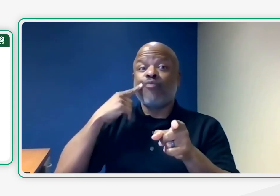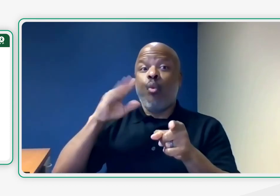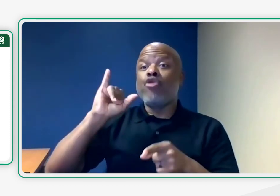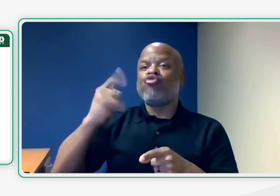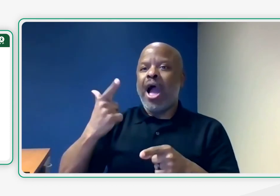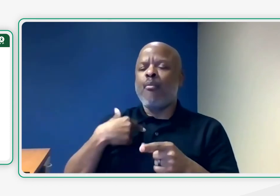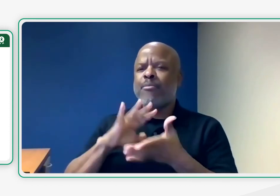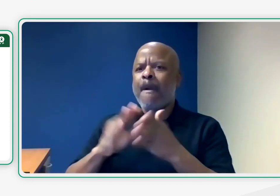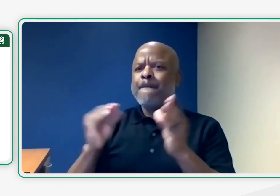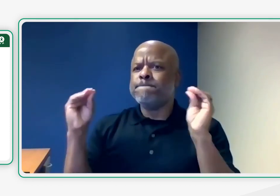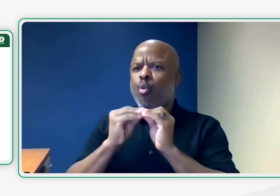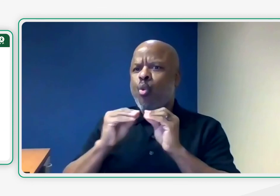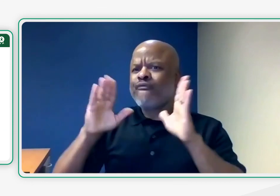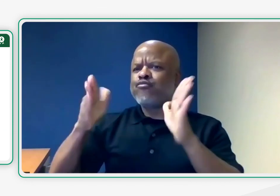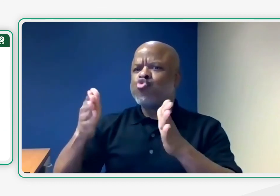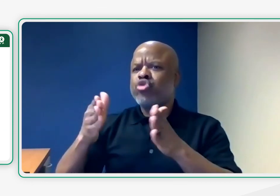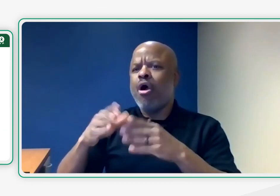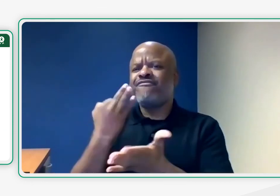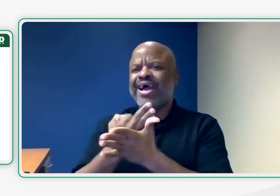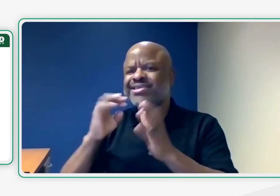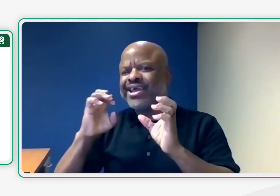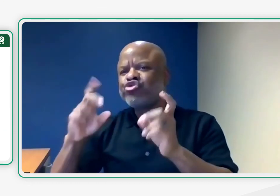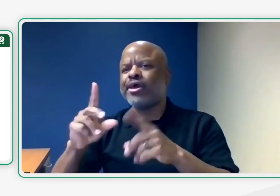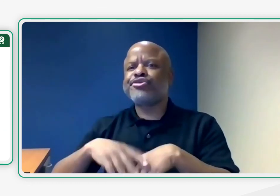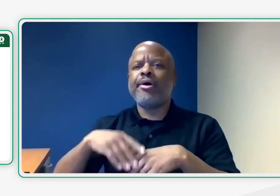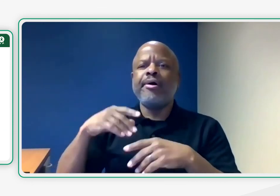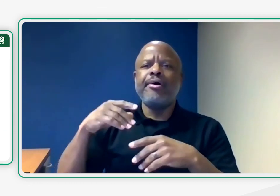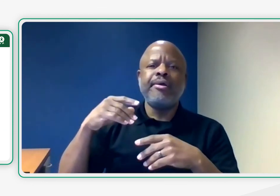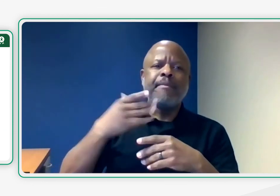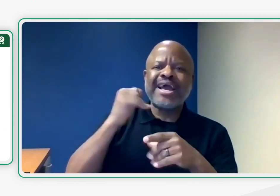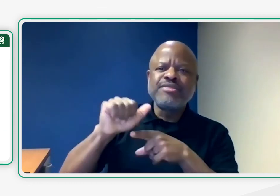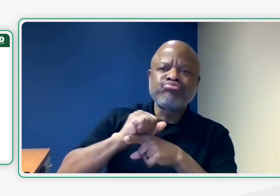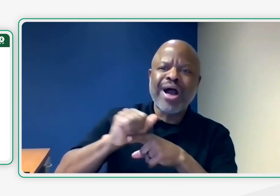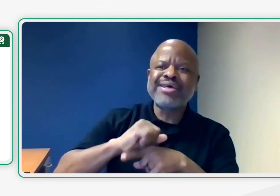what I typically post on Facebook. For Instagram, I'm more focused on